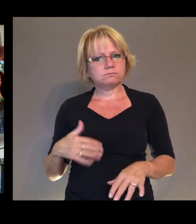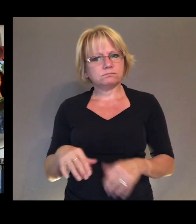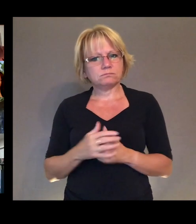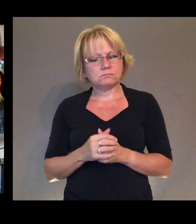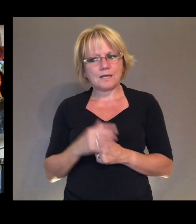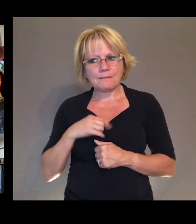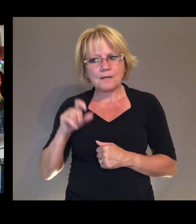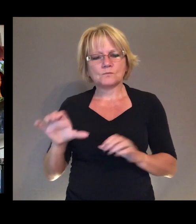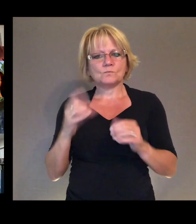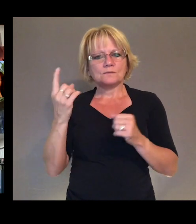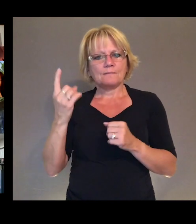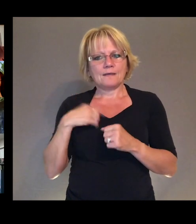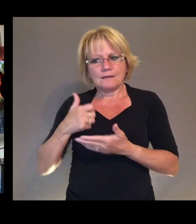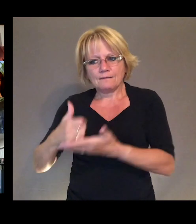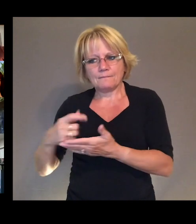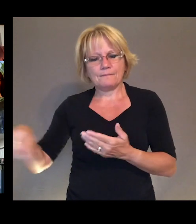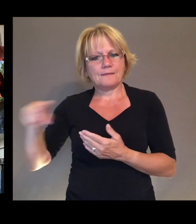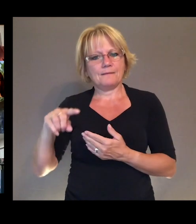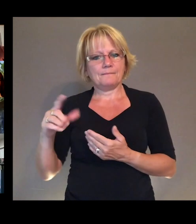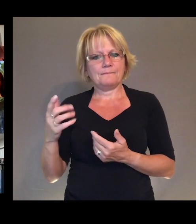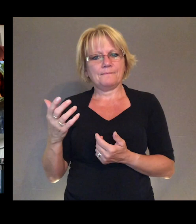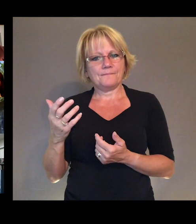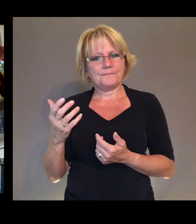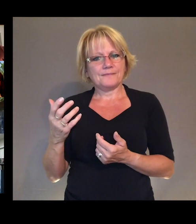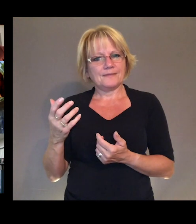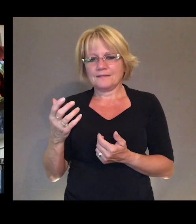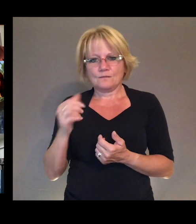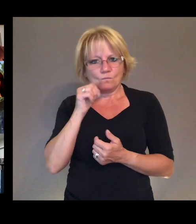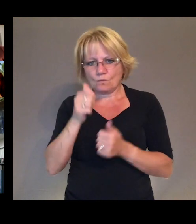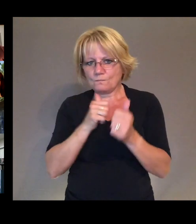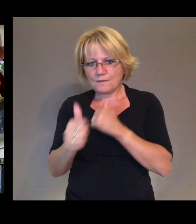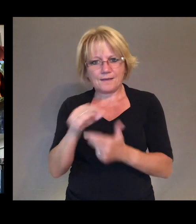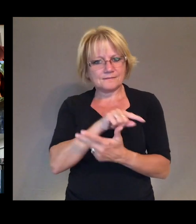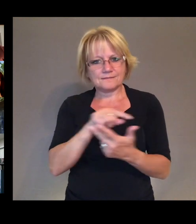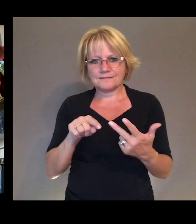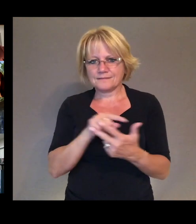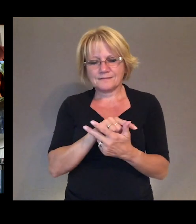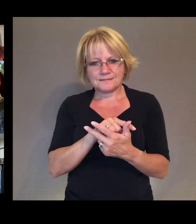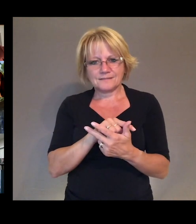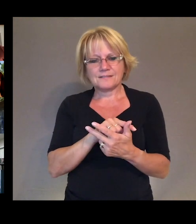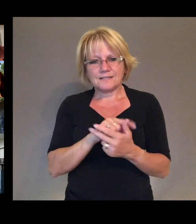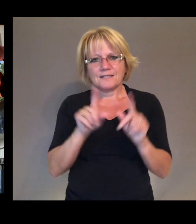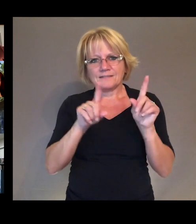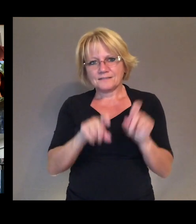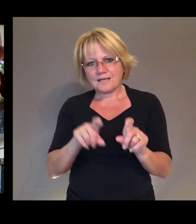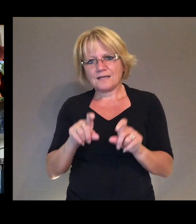I need to help these students because they're not going to pass this test. This test is biased without a doubt.